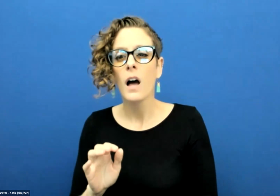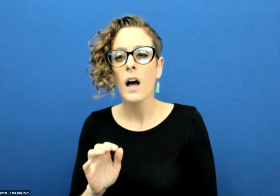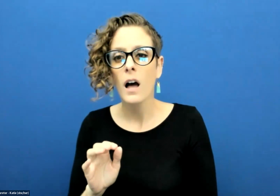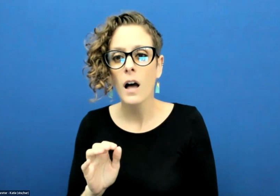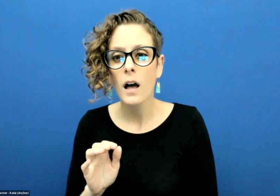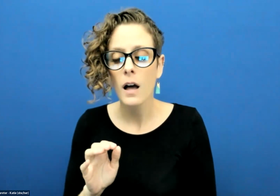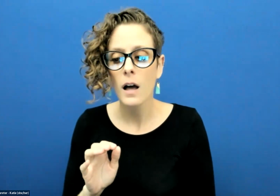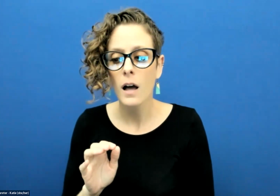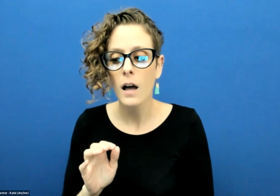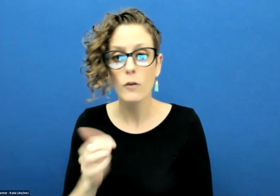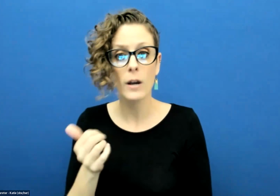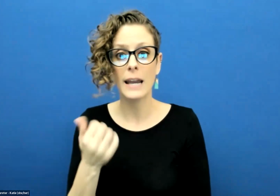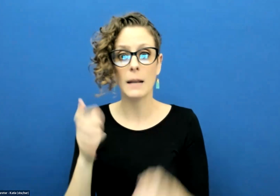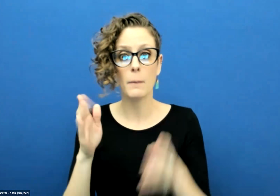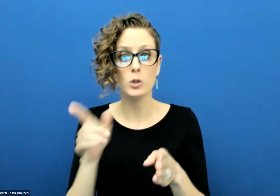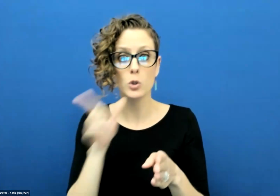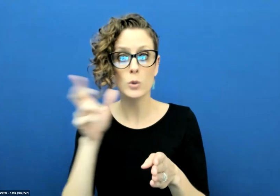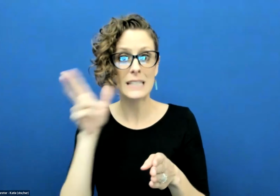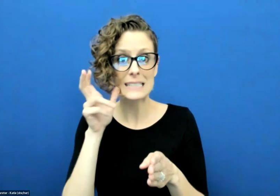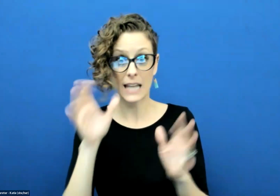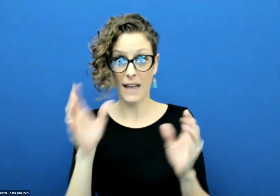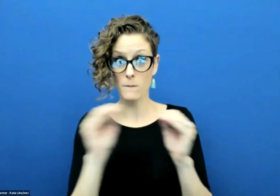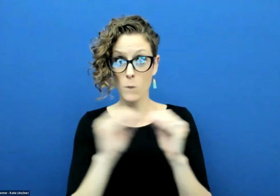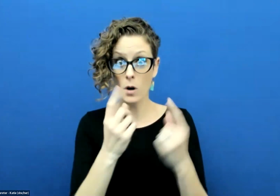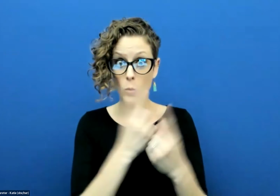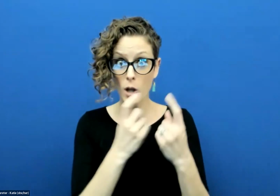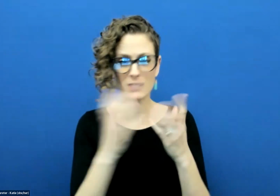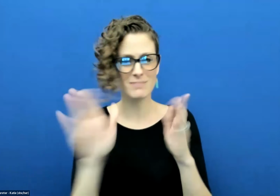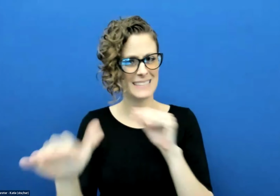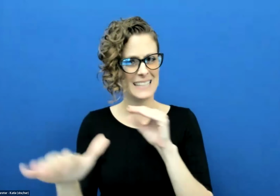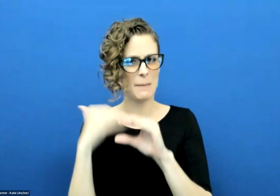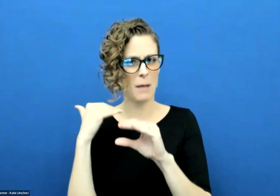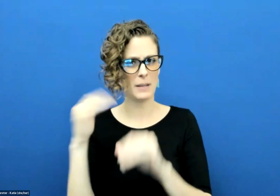listening if you have further follow-up questions feel free to to email me directly on that number